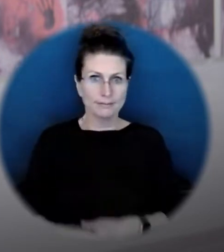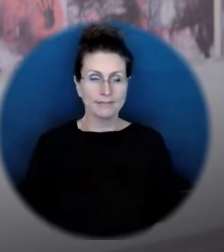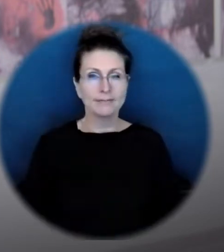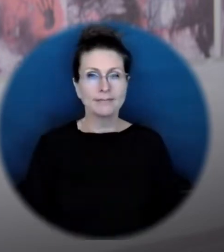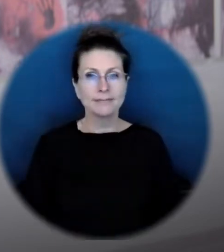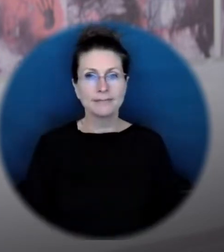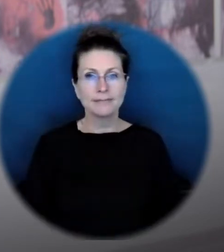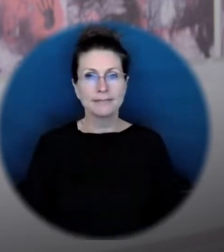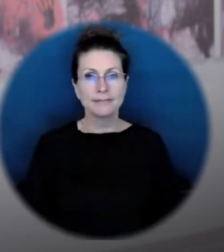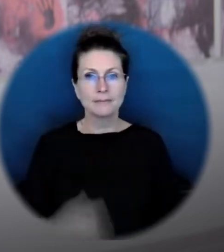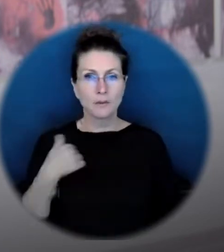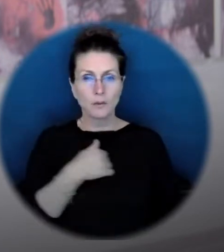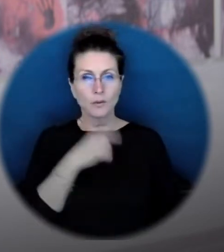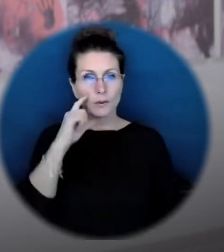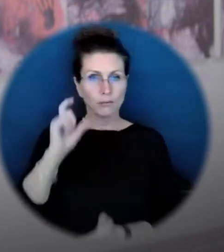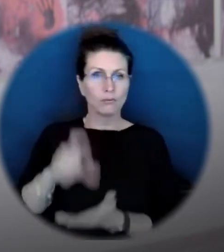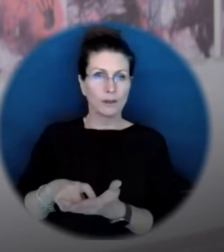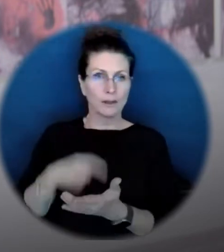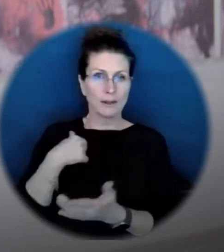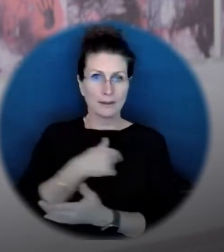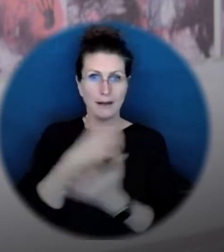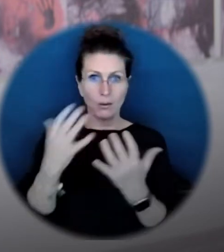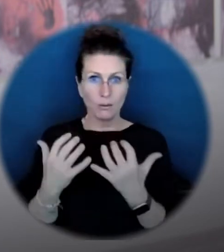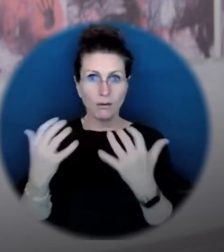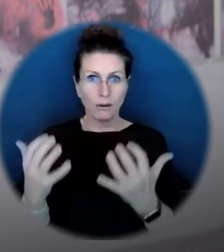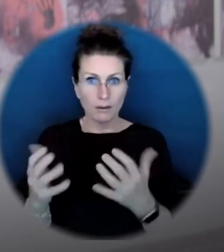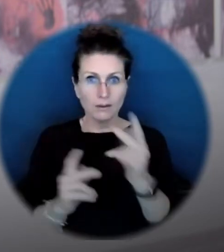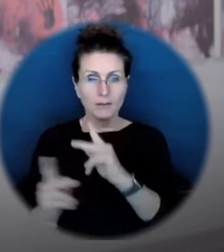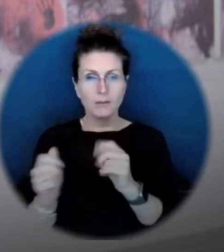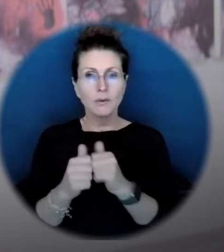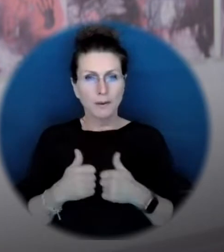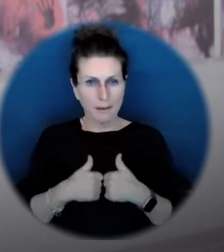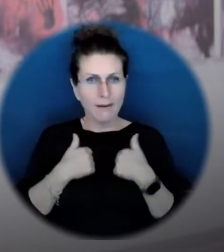We recognize that our audience are people with lives,